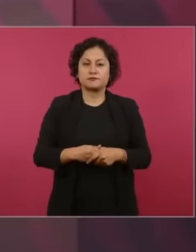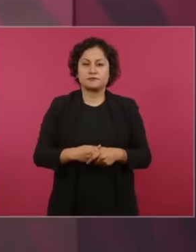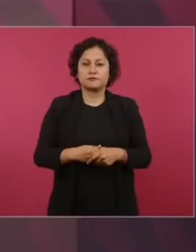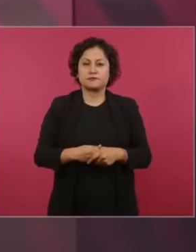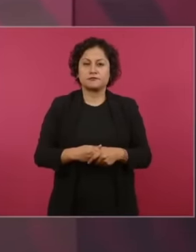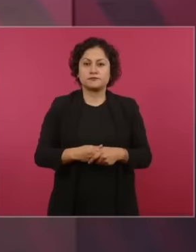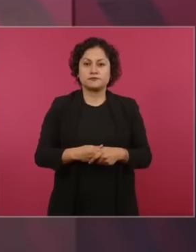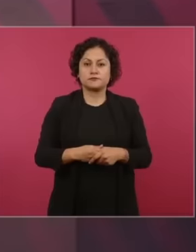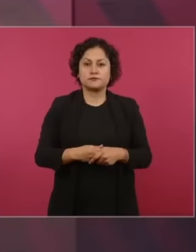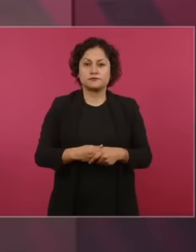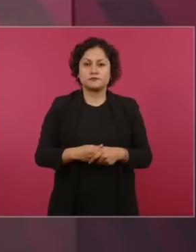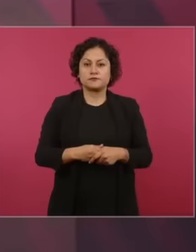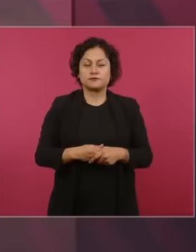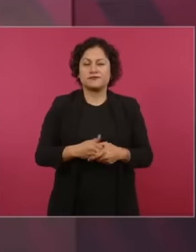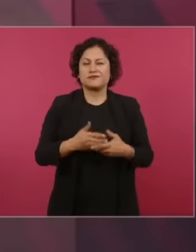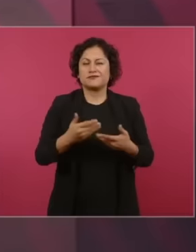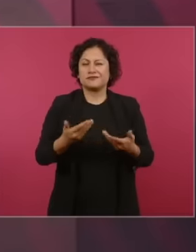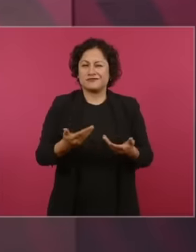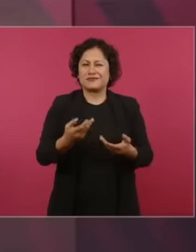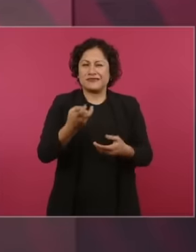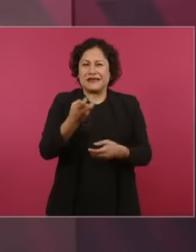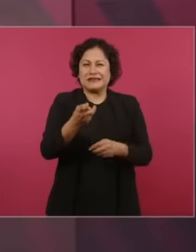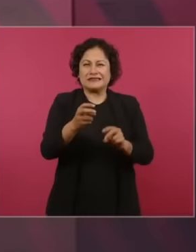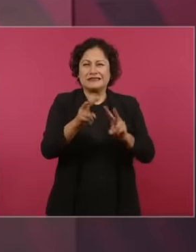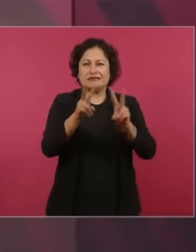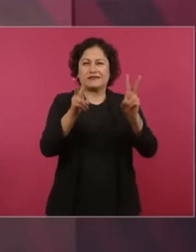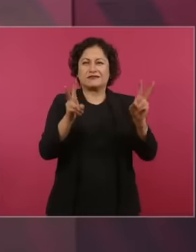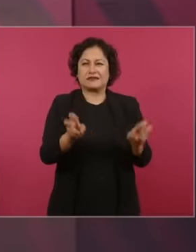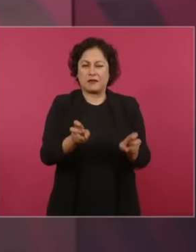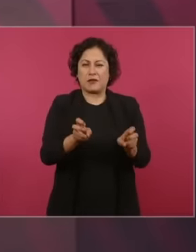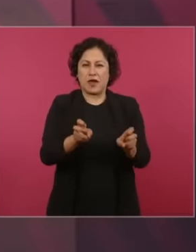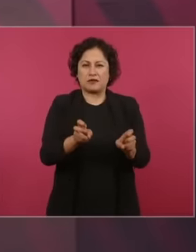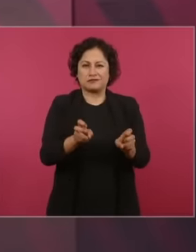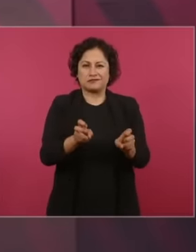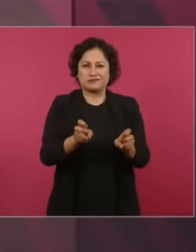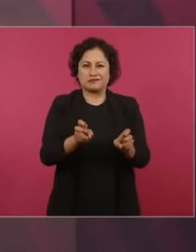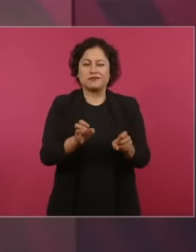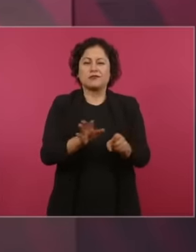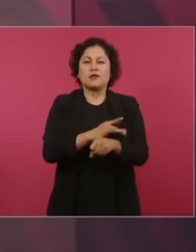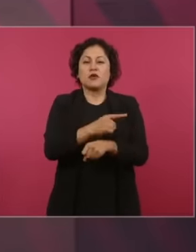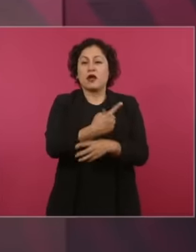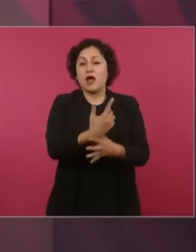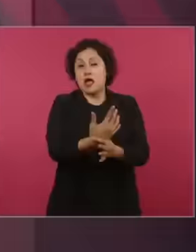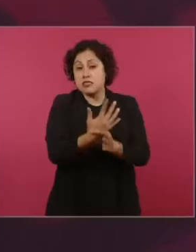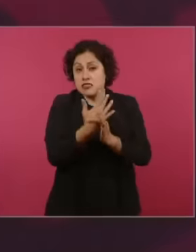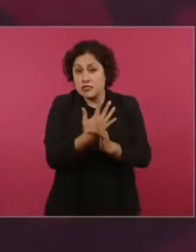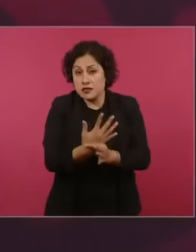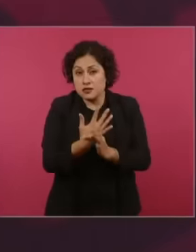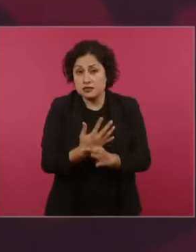payments. Congress